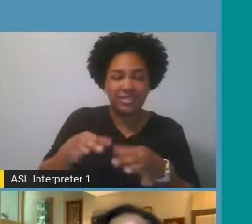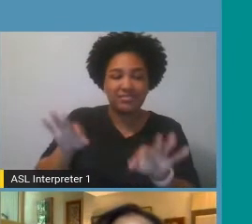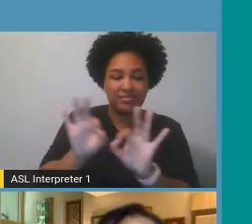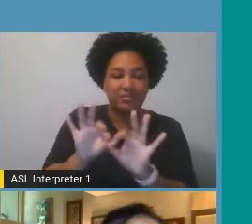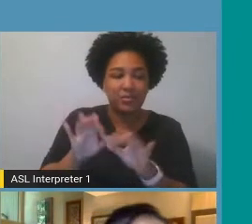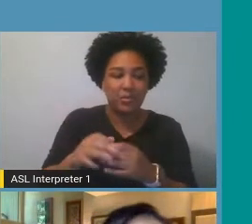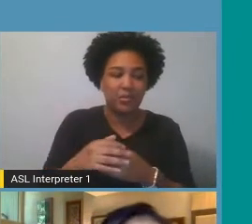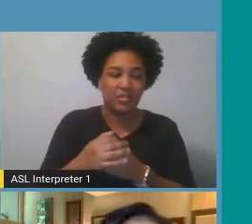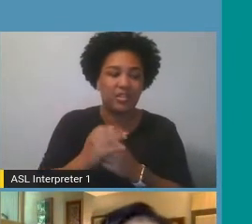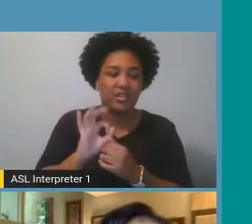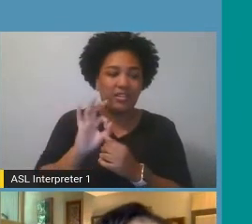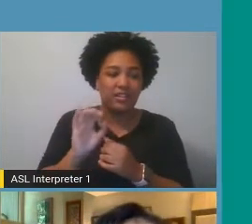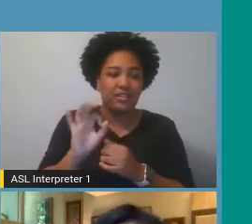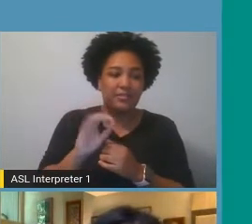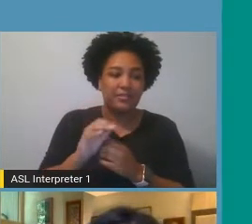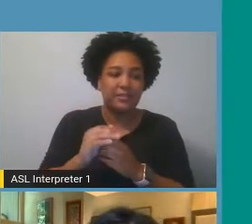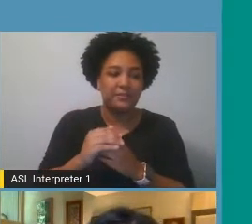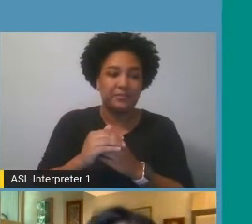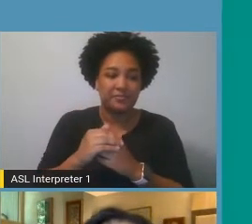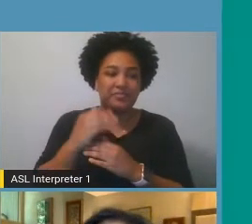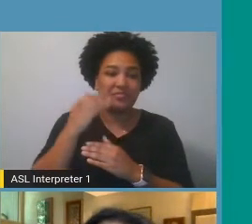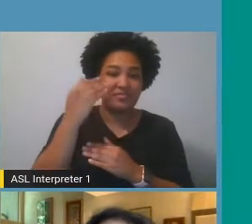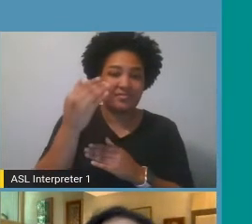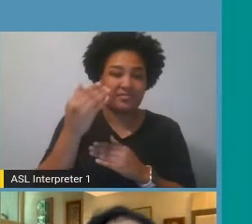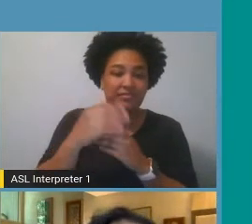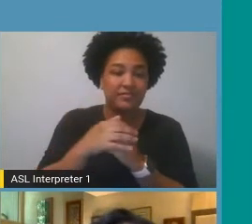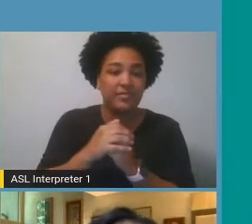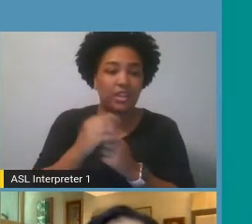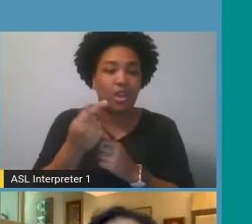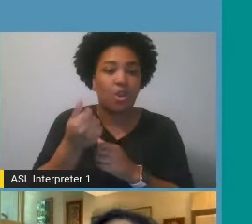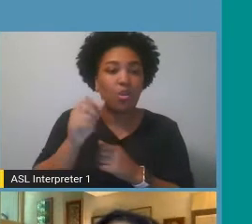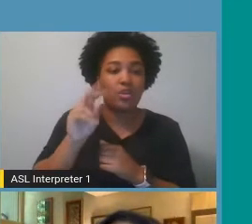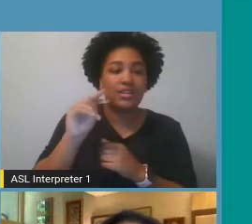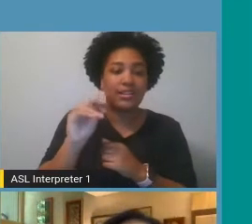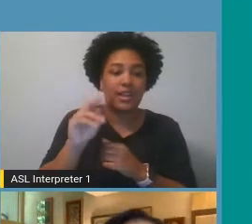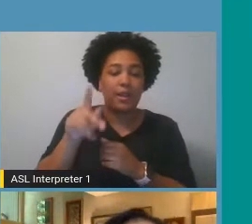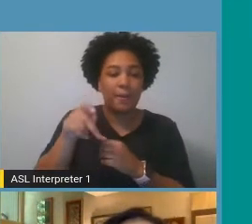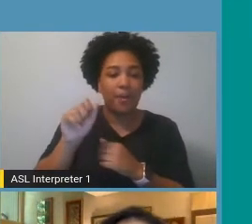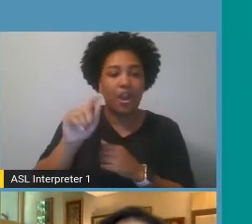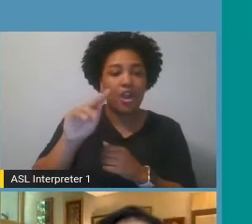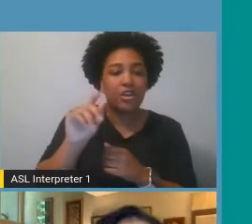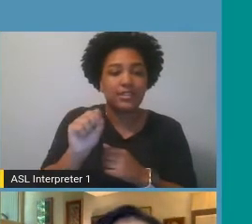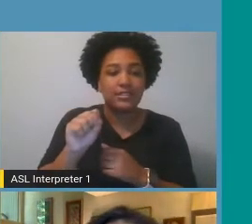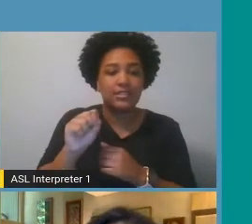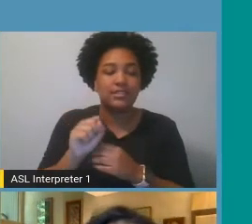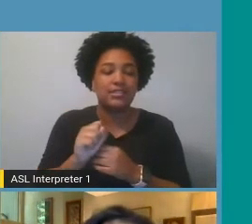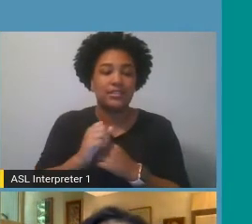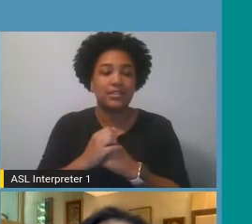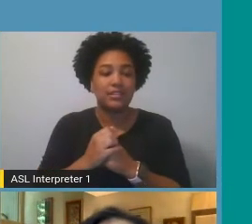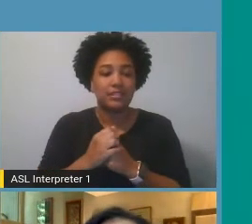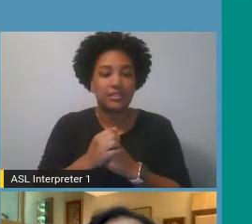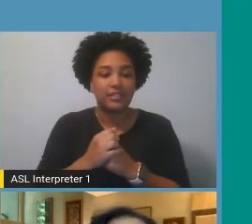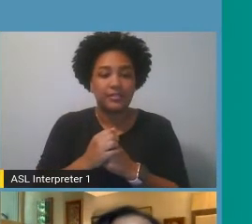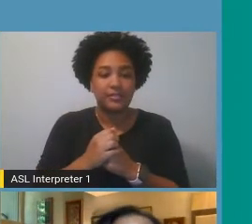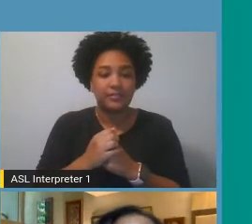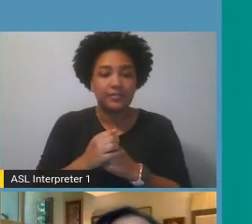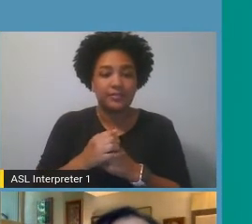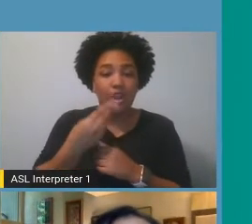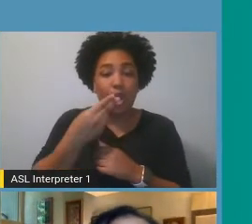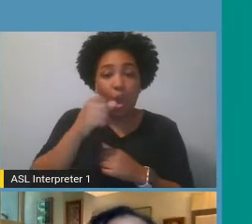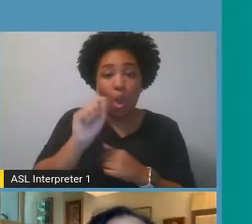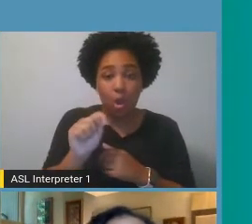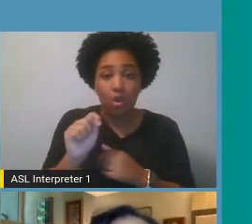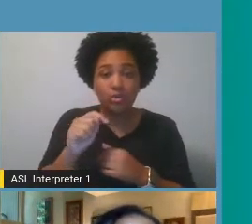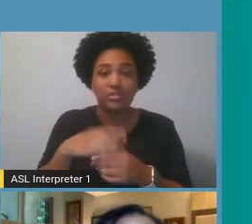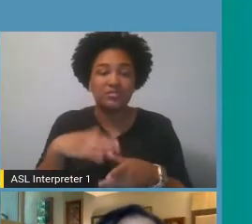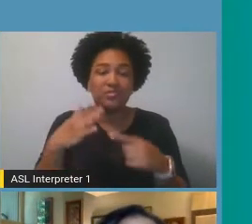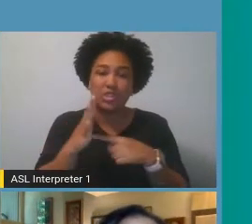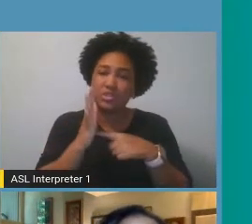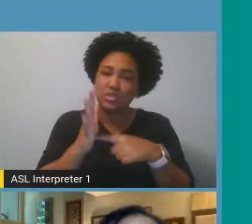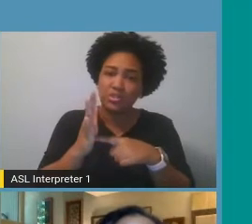and photographers Gordon Parks and Moneta Sleet and a host of others, to show African-American